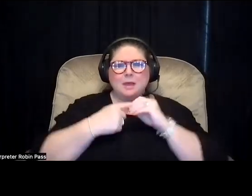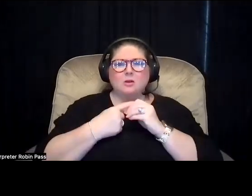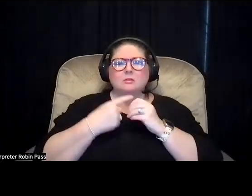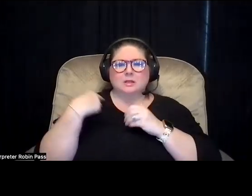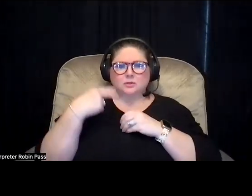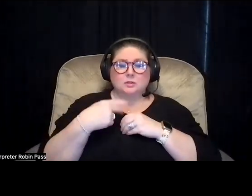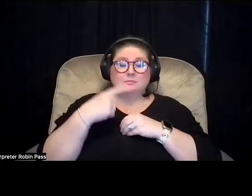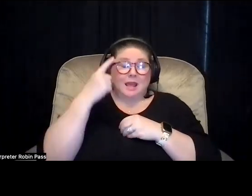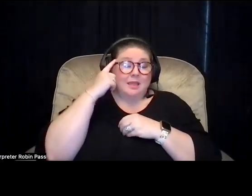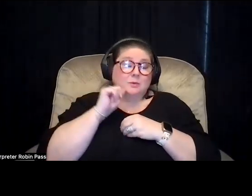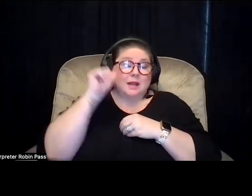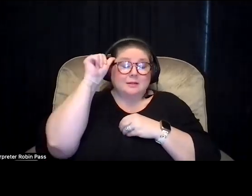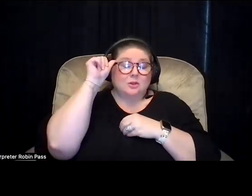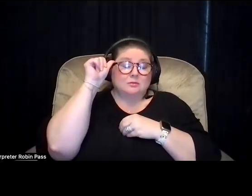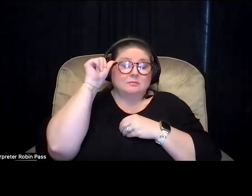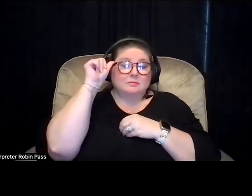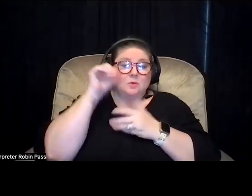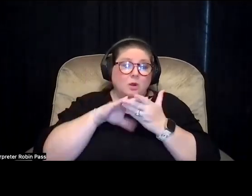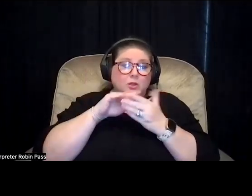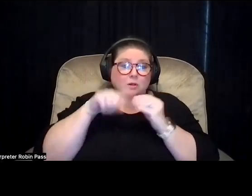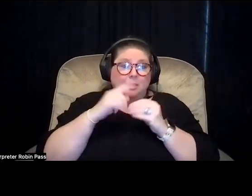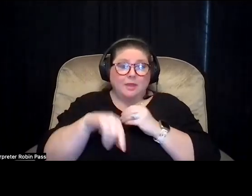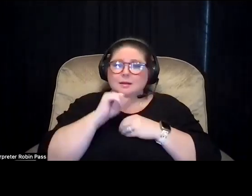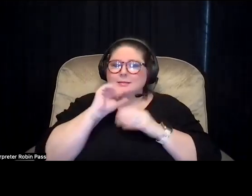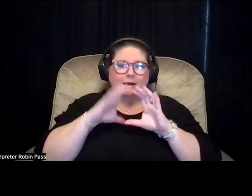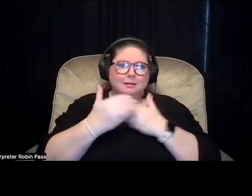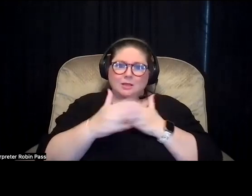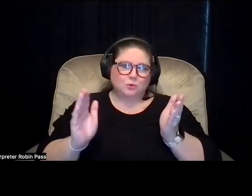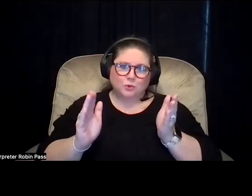when i learned about it and it wasn't in a classroom setting and i think that's kind